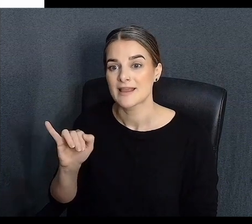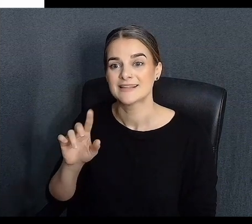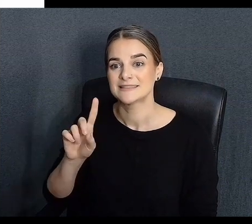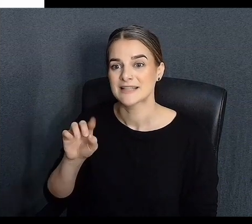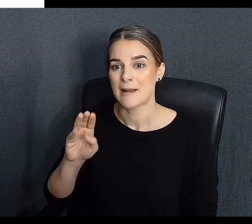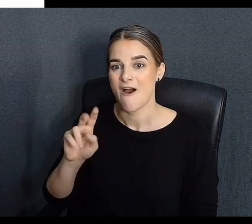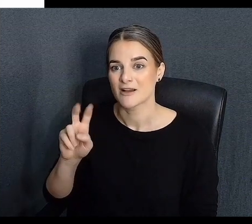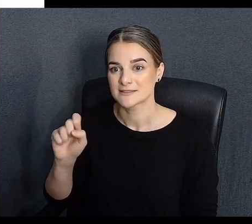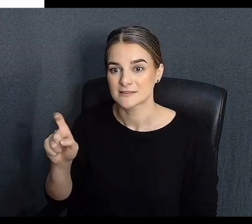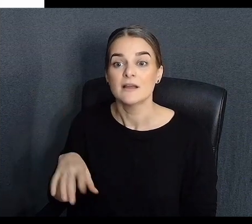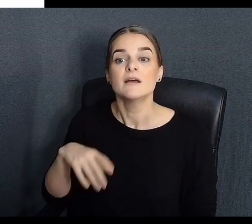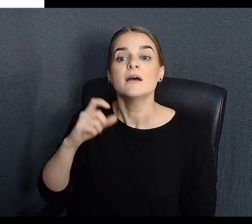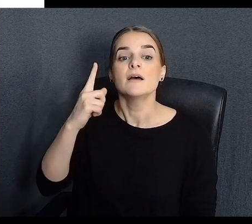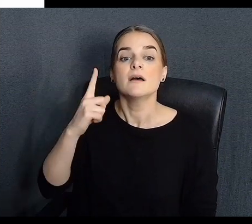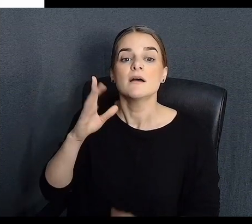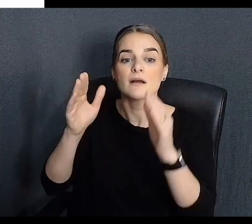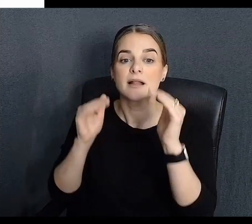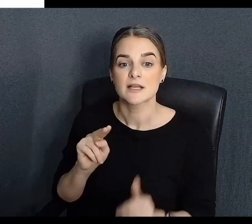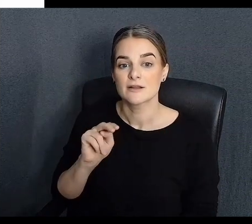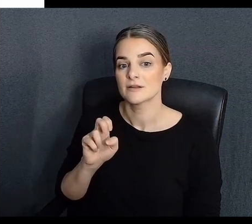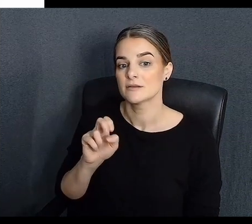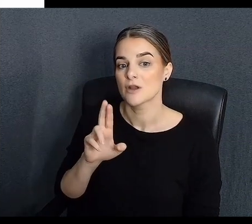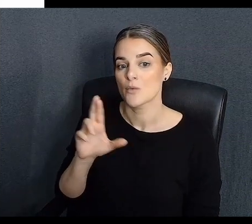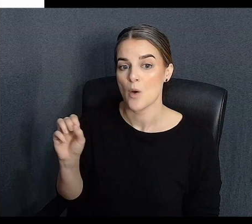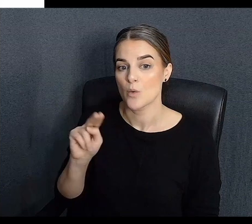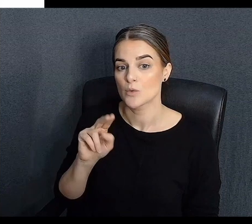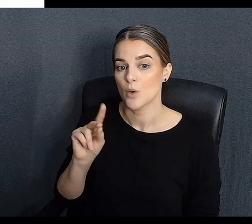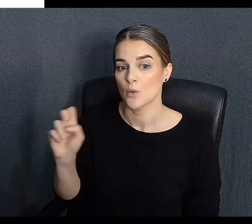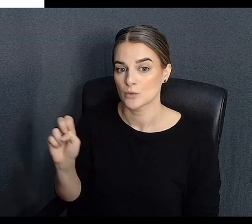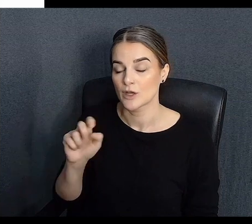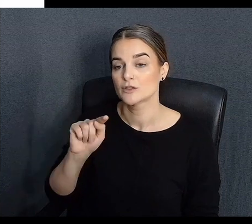And then last, we have the NeuroNode Trilogy, which is from the company Control Bionics.